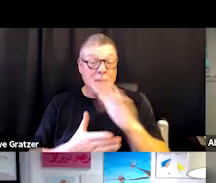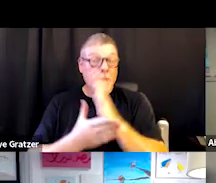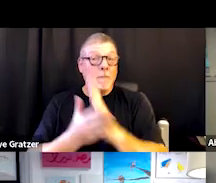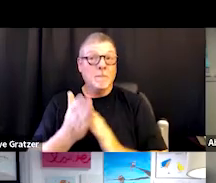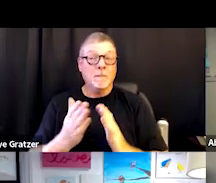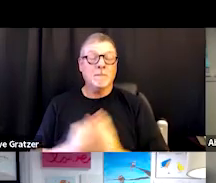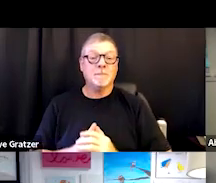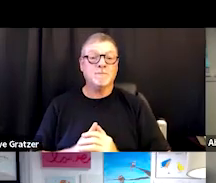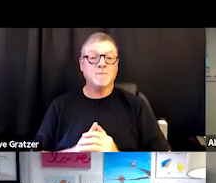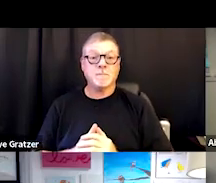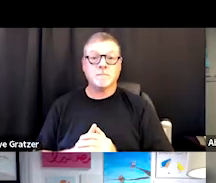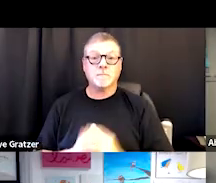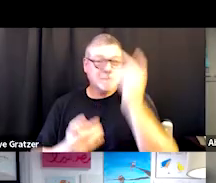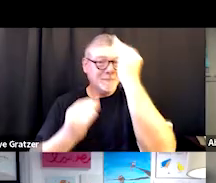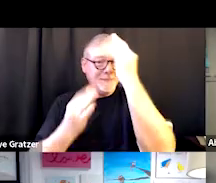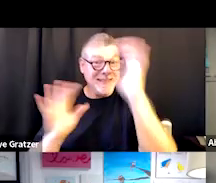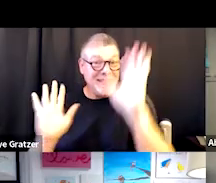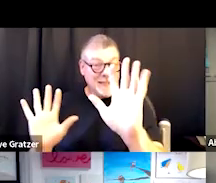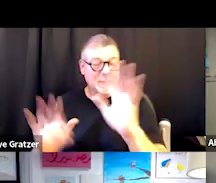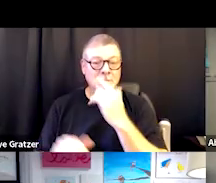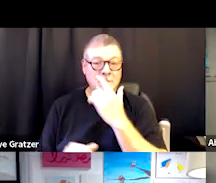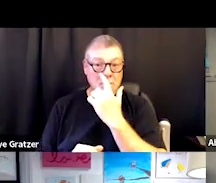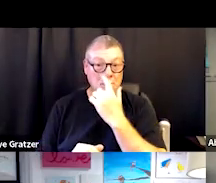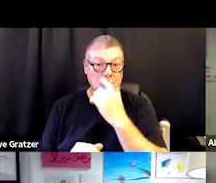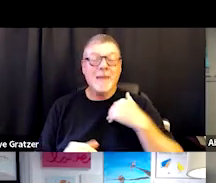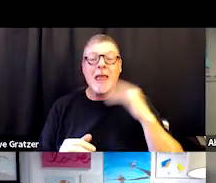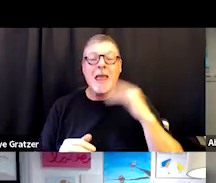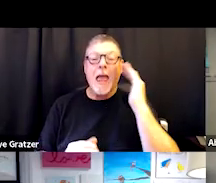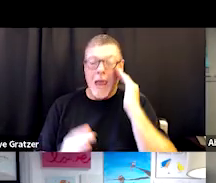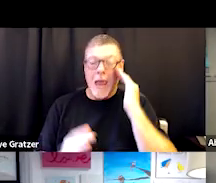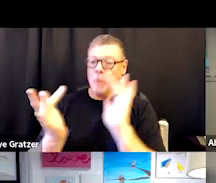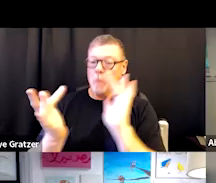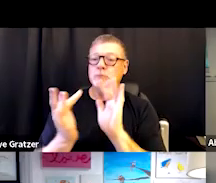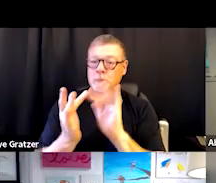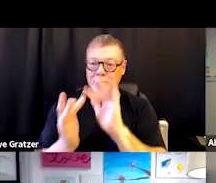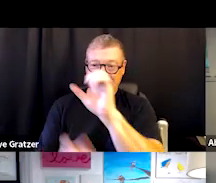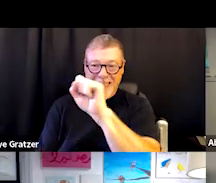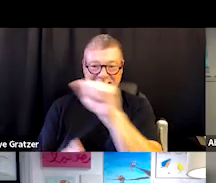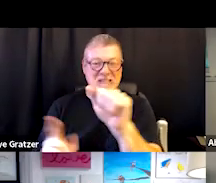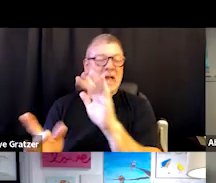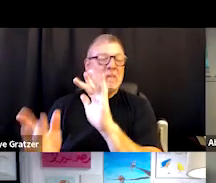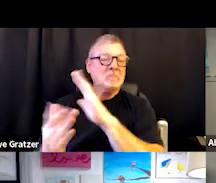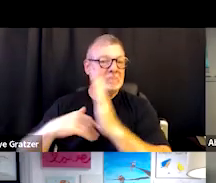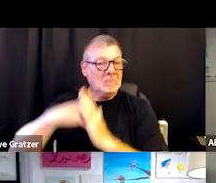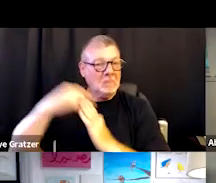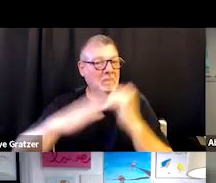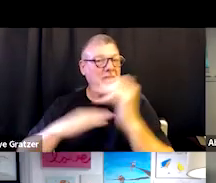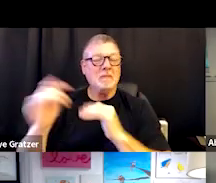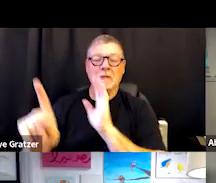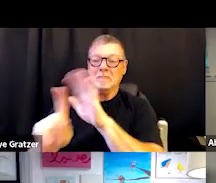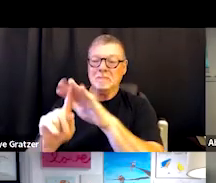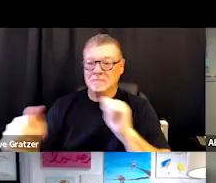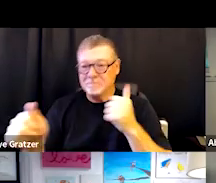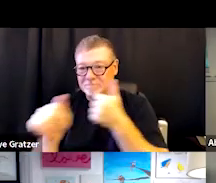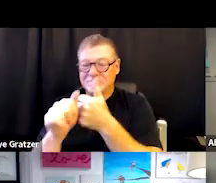is to think about, okay, I know where to go on SSA's website to get updated SSA forms.